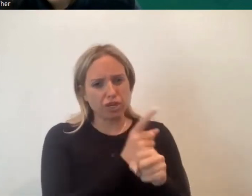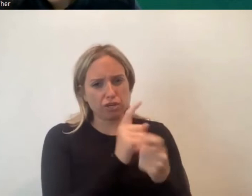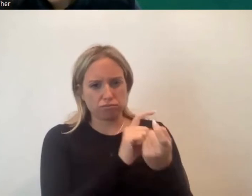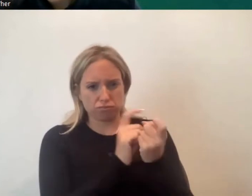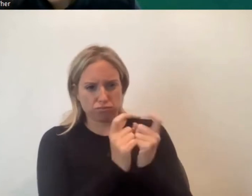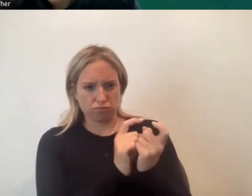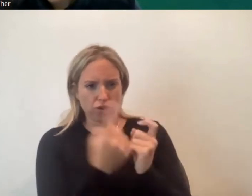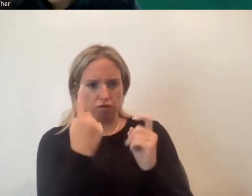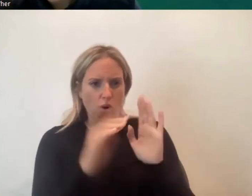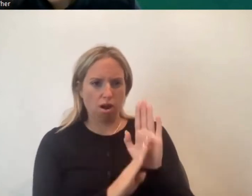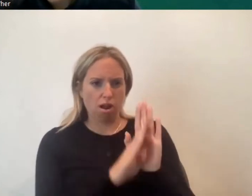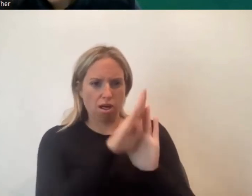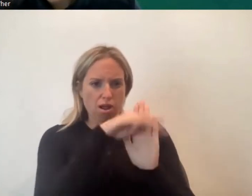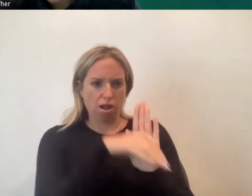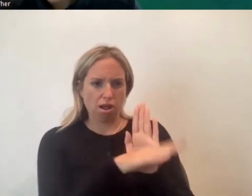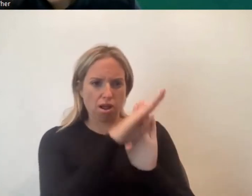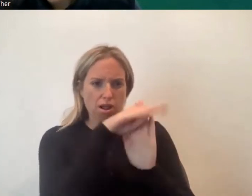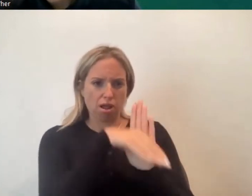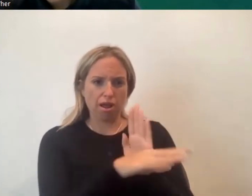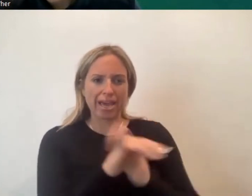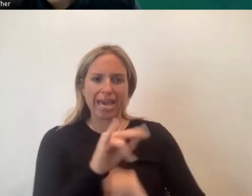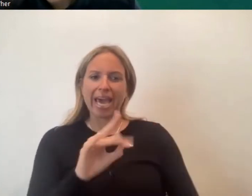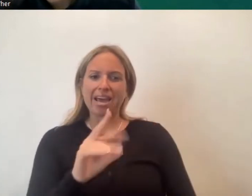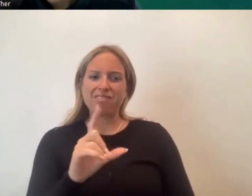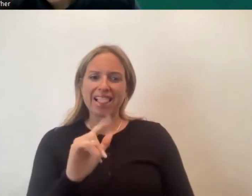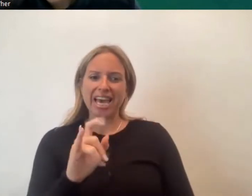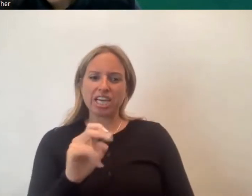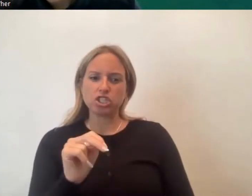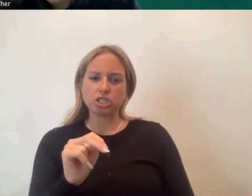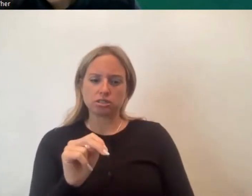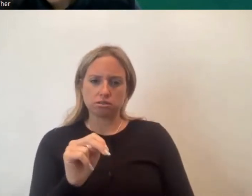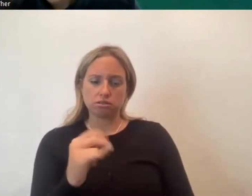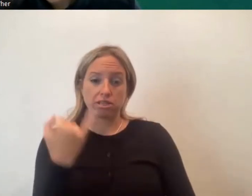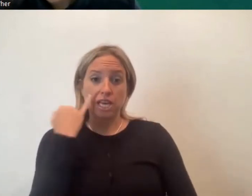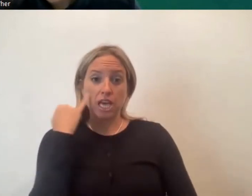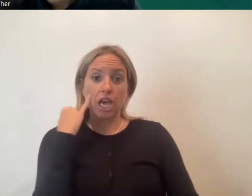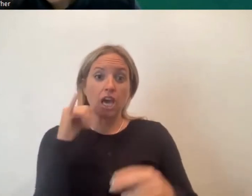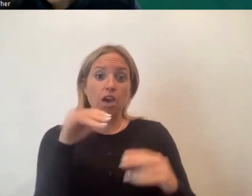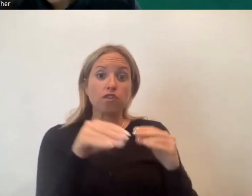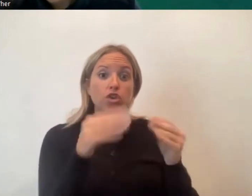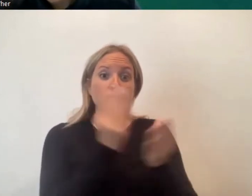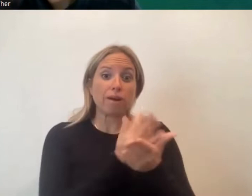But if you earn above that set level, you will not be considered disabled.